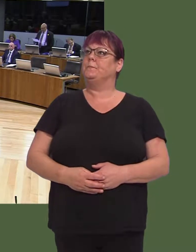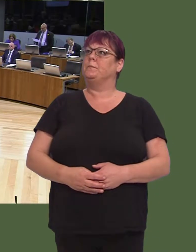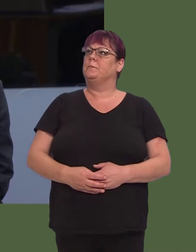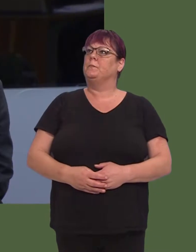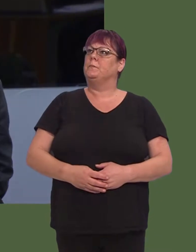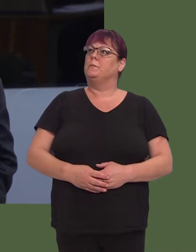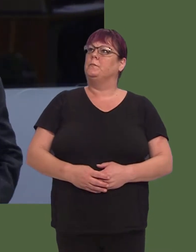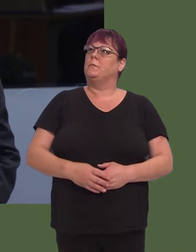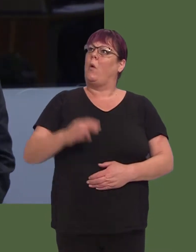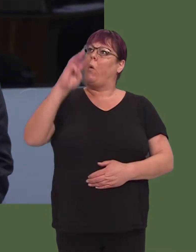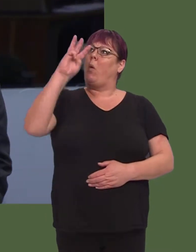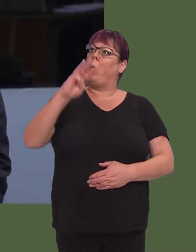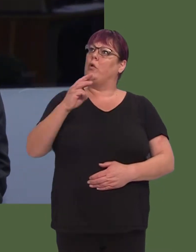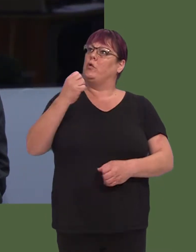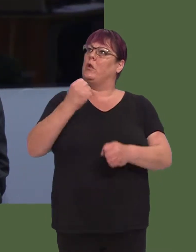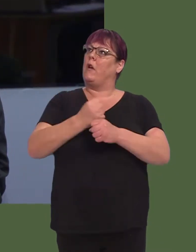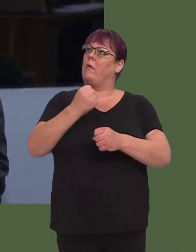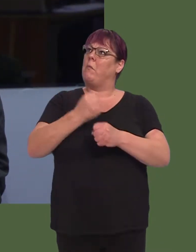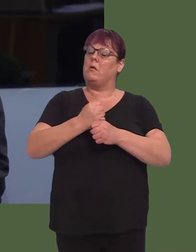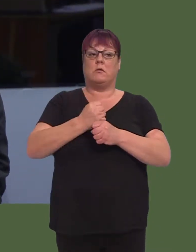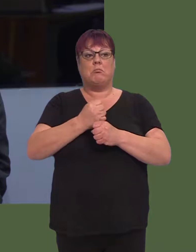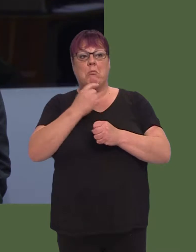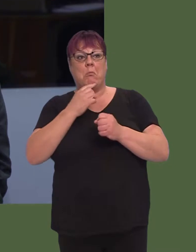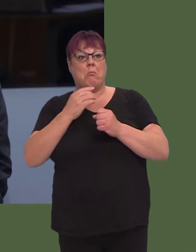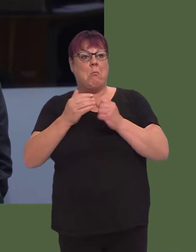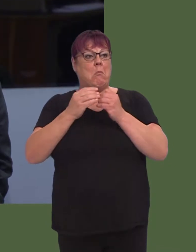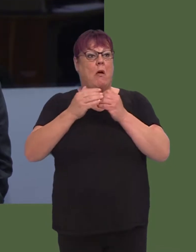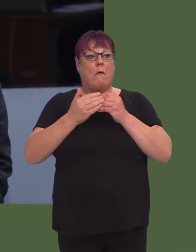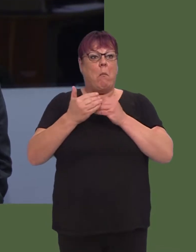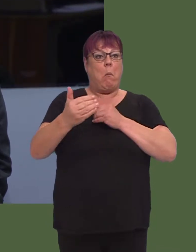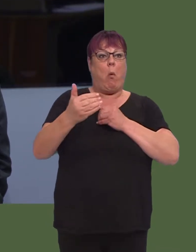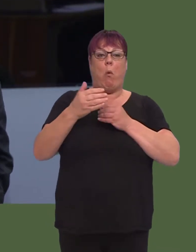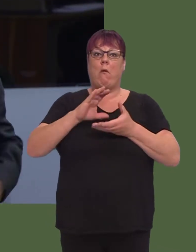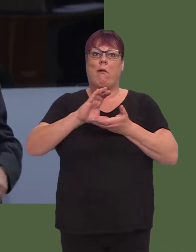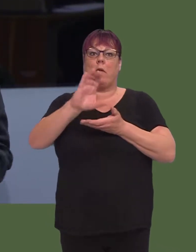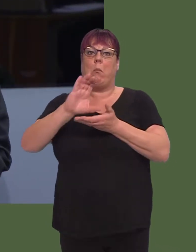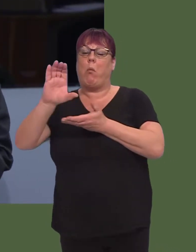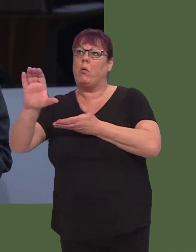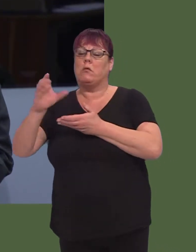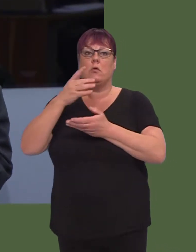What action is the Welsh Government taking to increase the value of exports to countries outside the European Union?